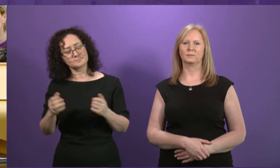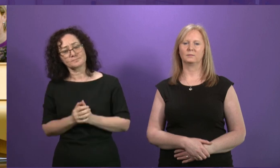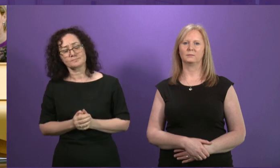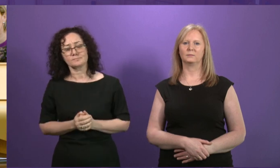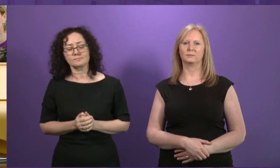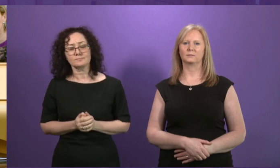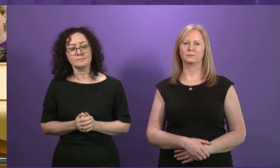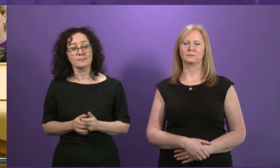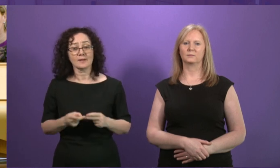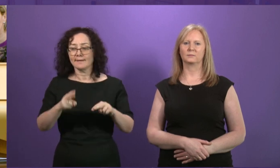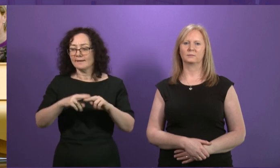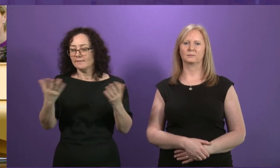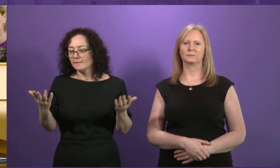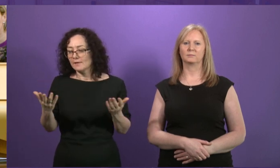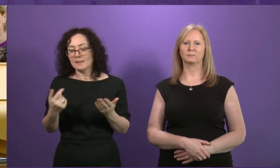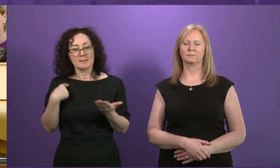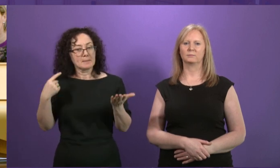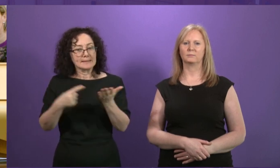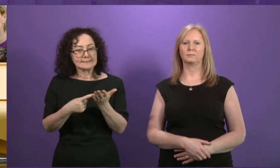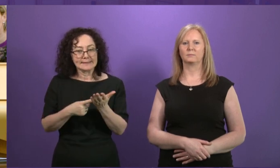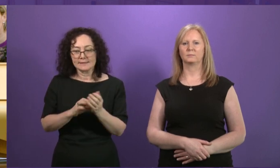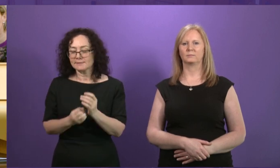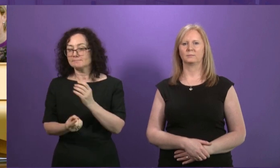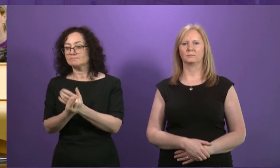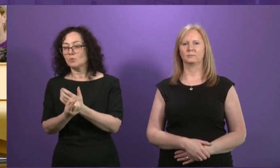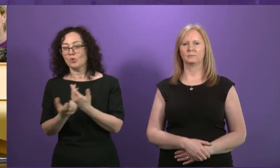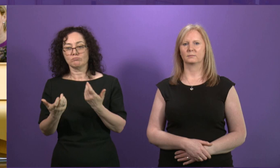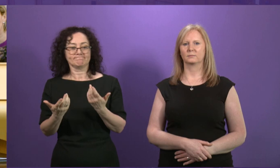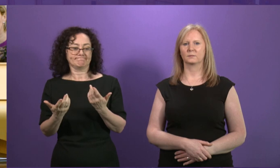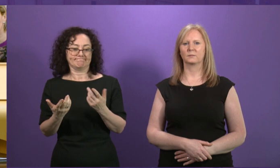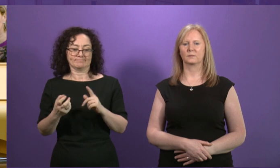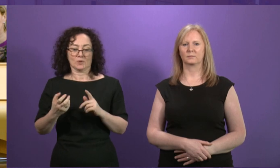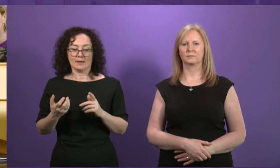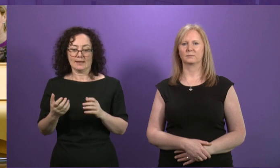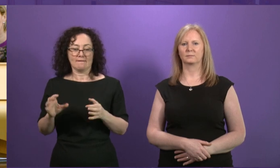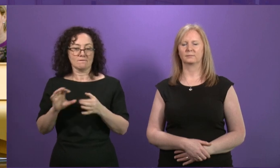are, for example, terrorist incidents on our transport network, Police Scotland resources